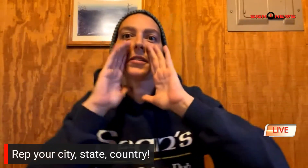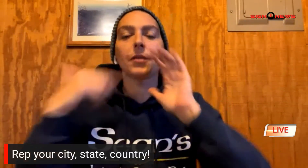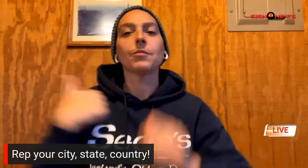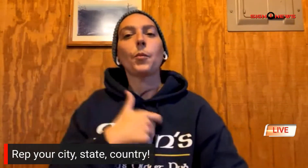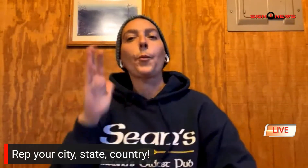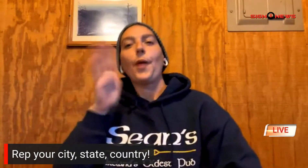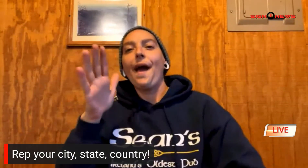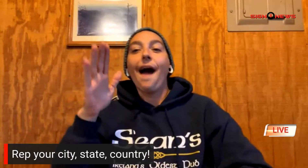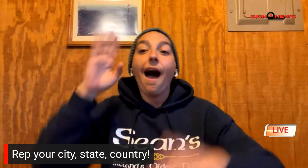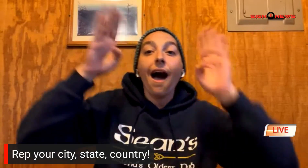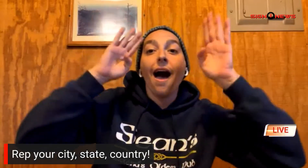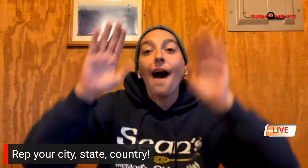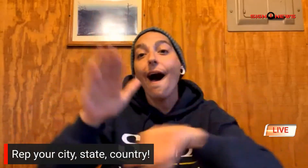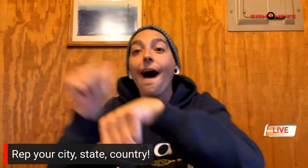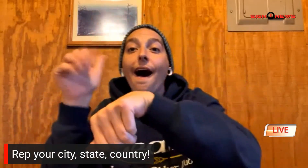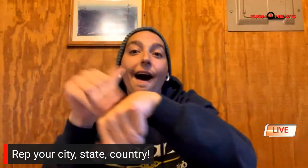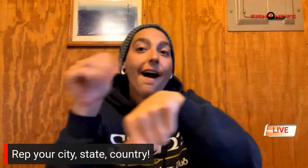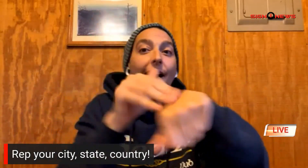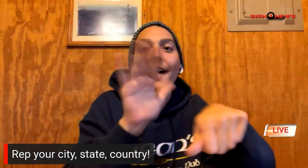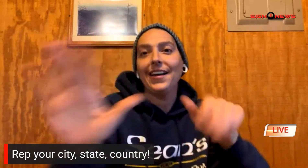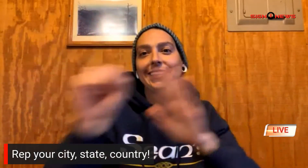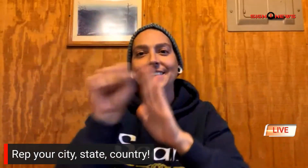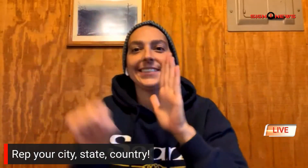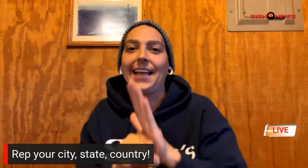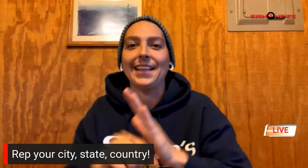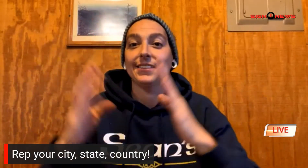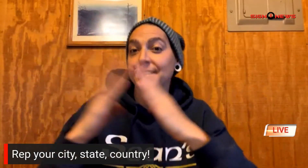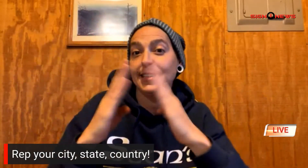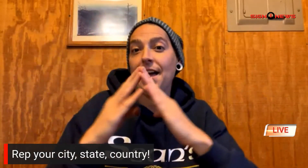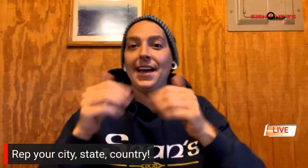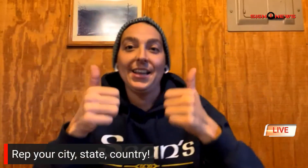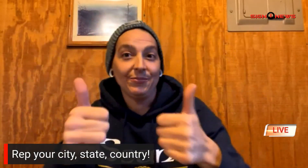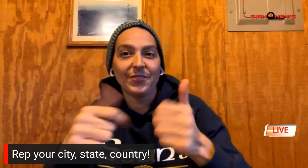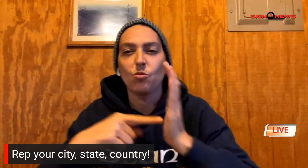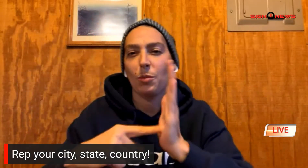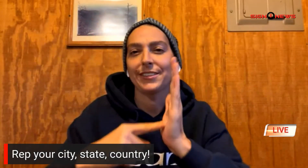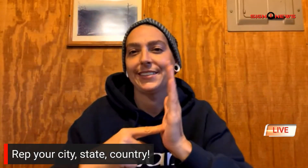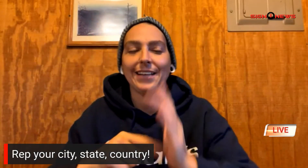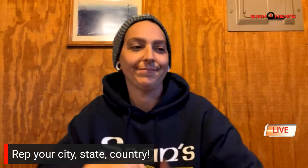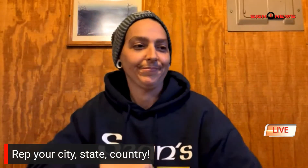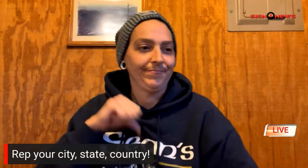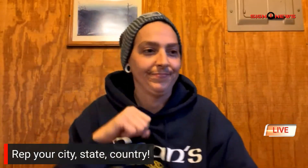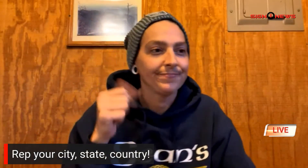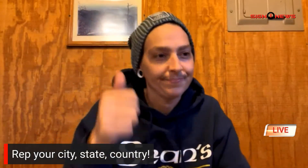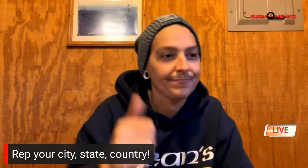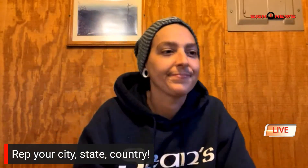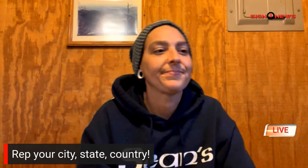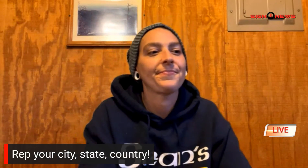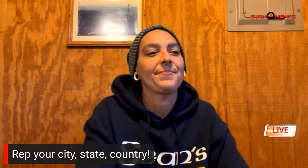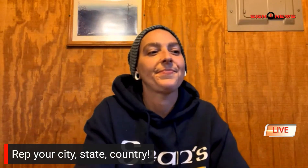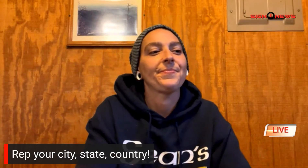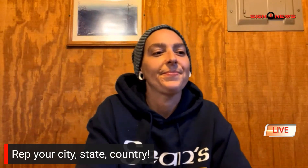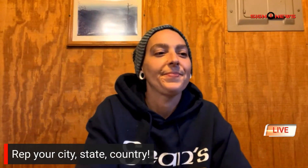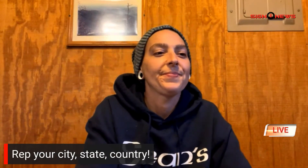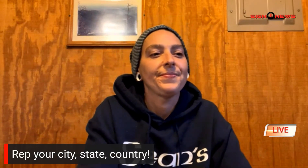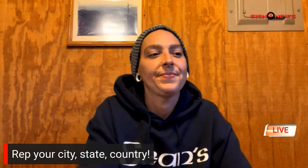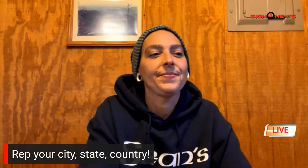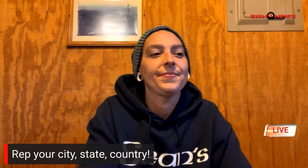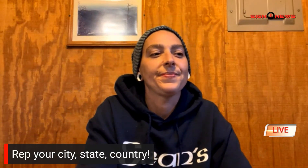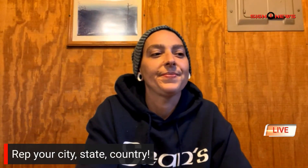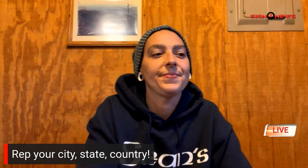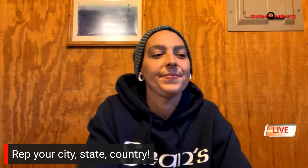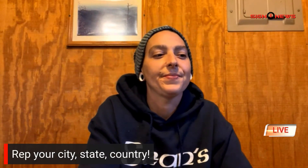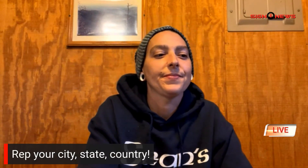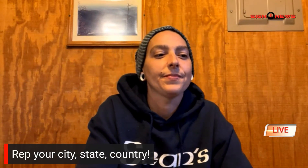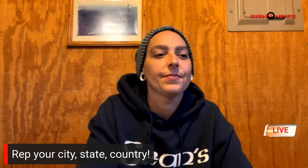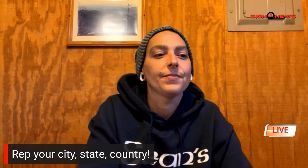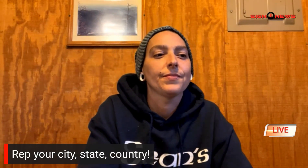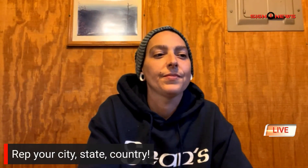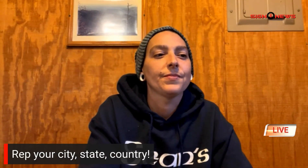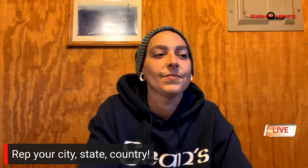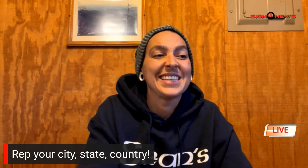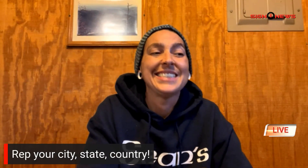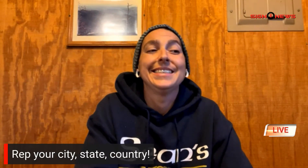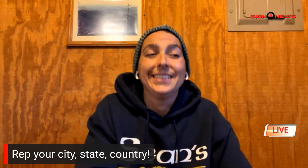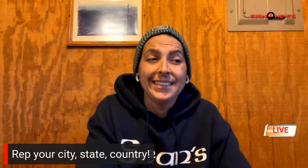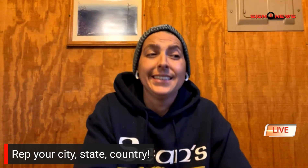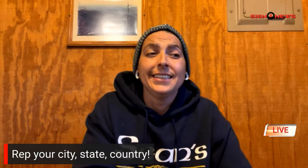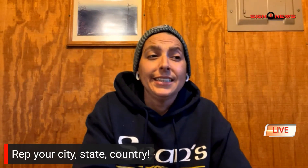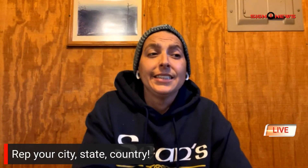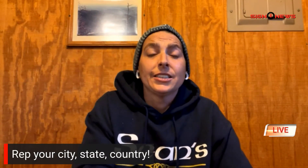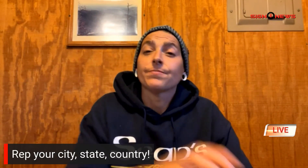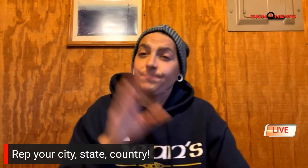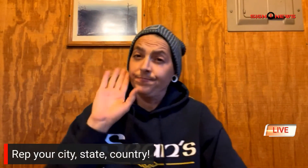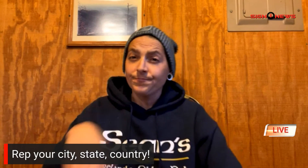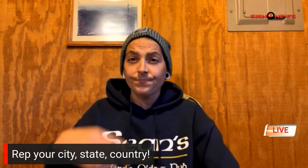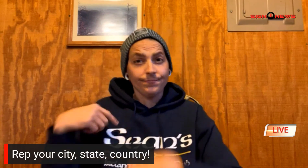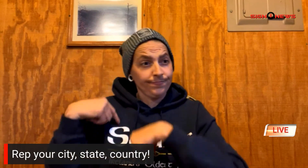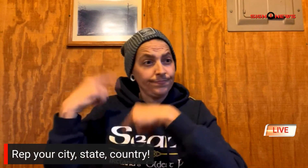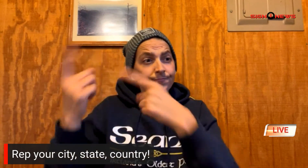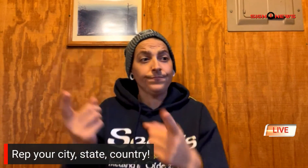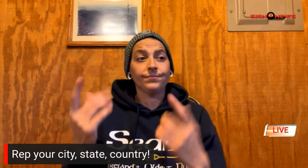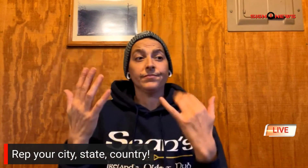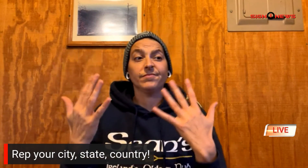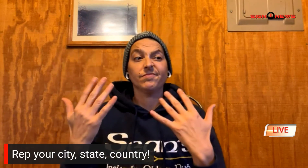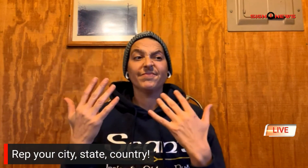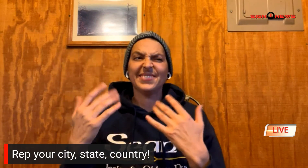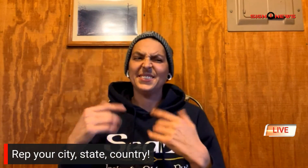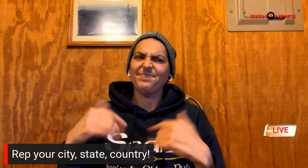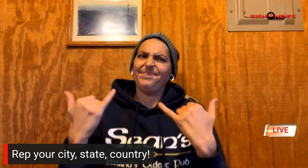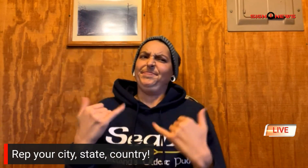state or country of virtual shout out